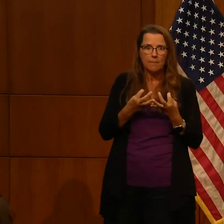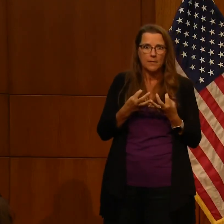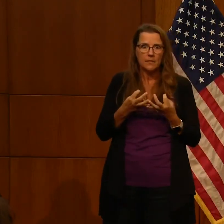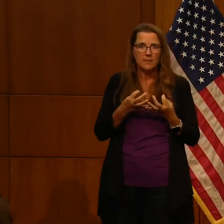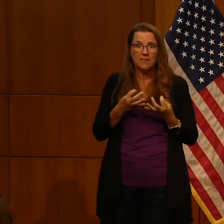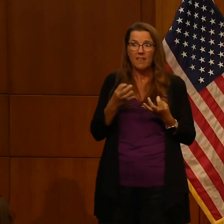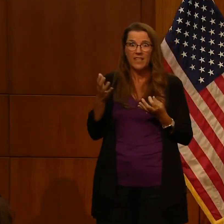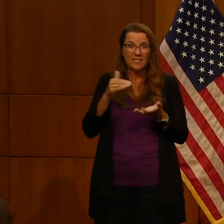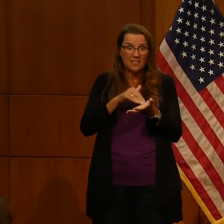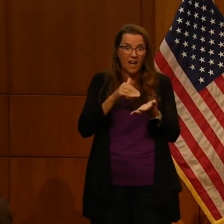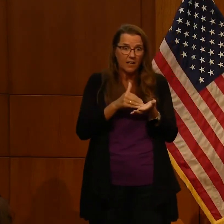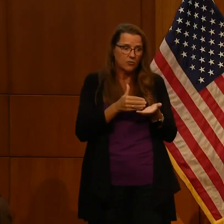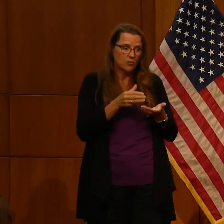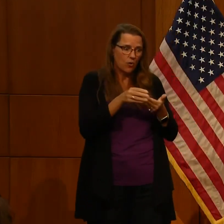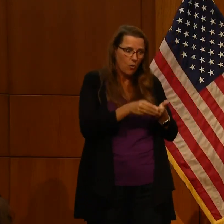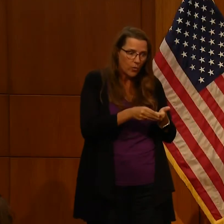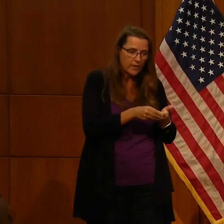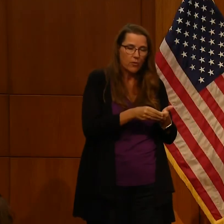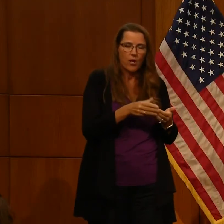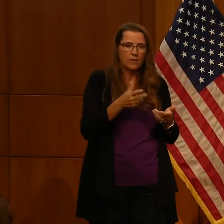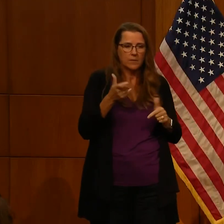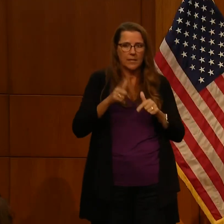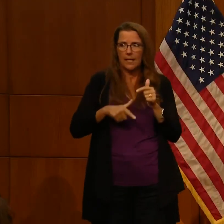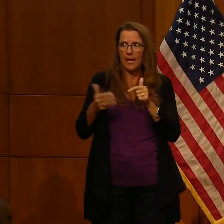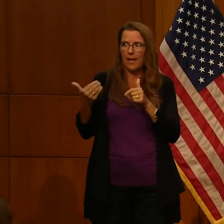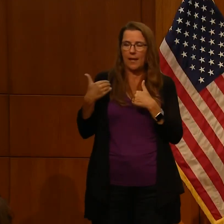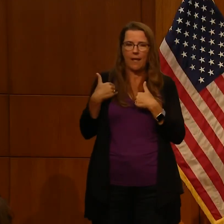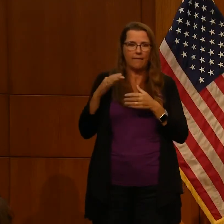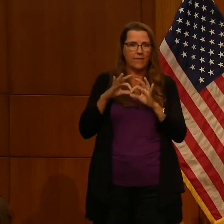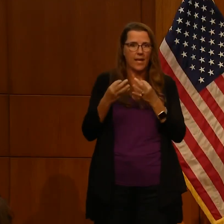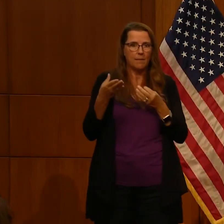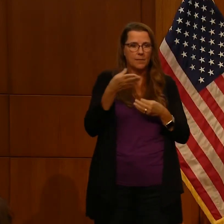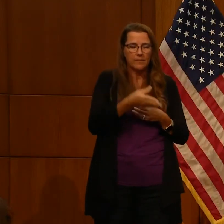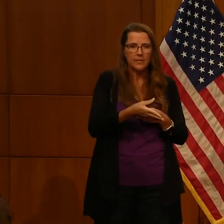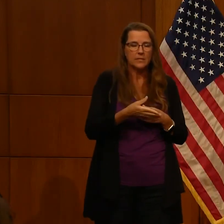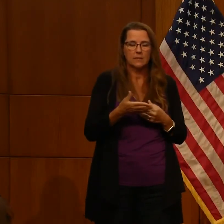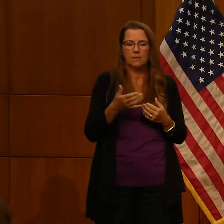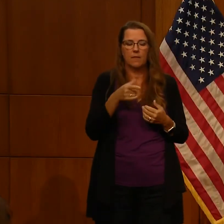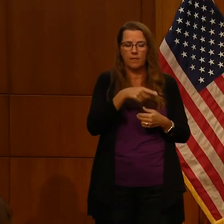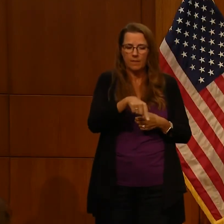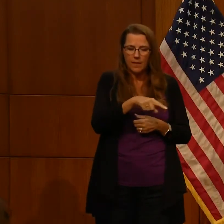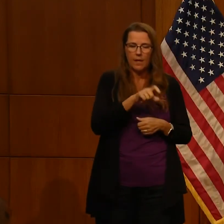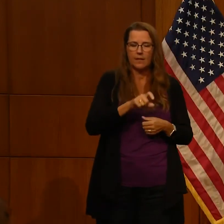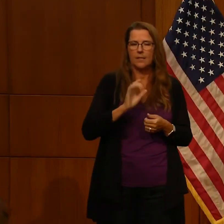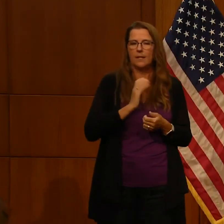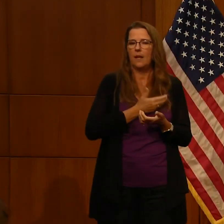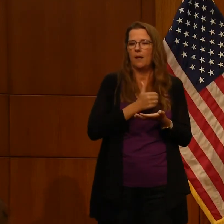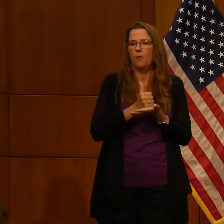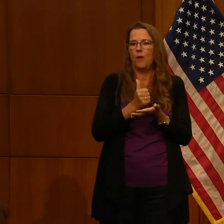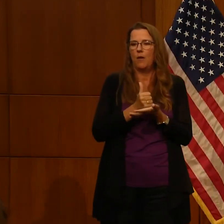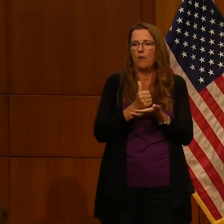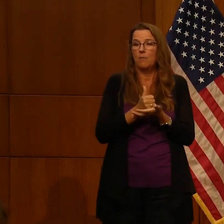WITH THEIR FAMILIES. THEY'RE THE LAST ONES THAT. THAT HOLD THEIR HANDS THESE PROVIDERS AND